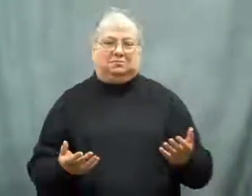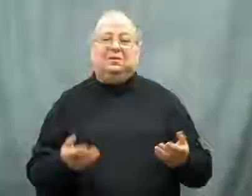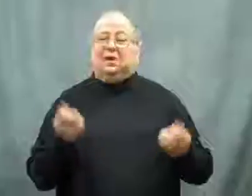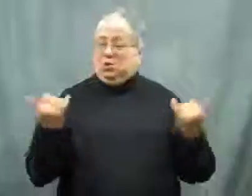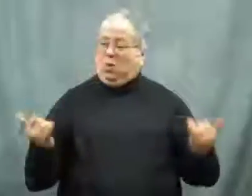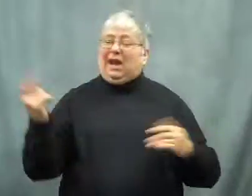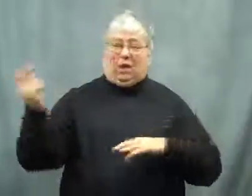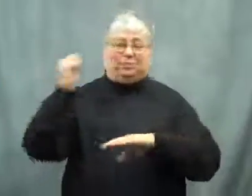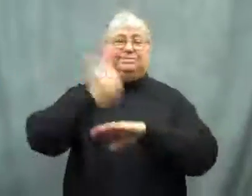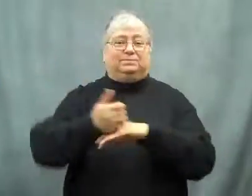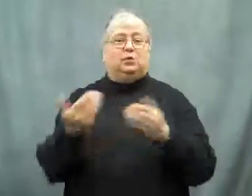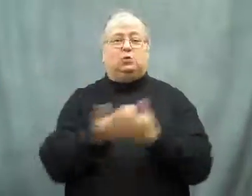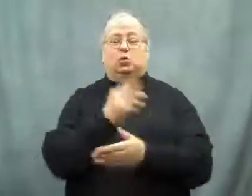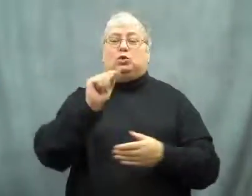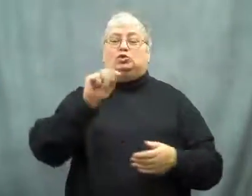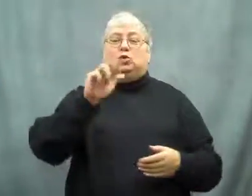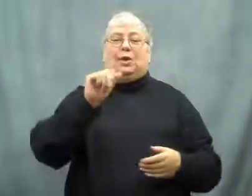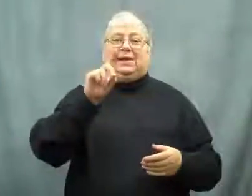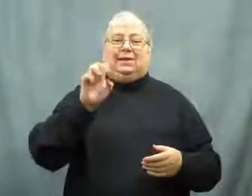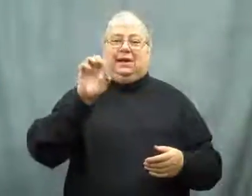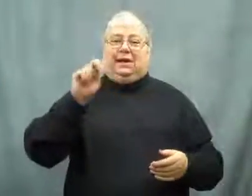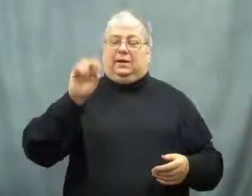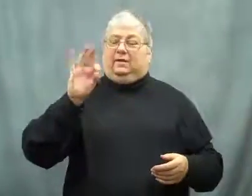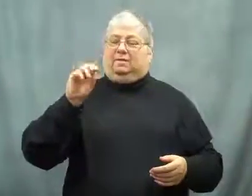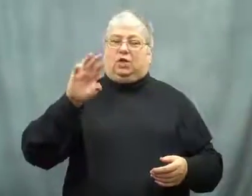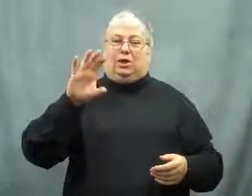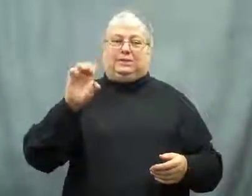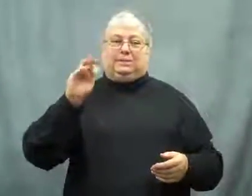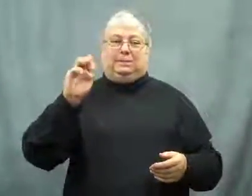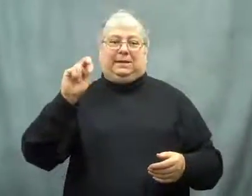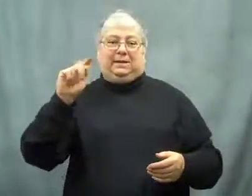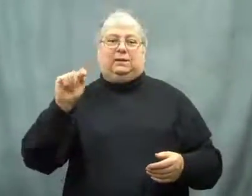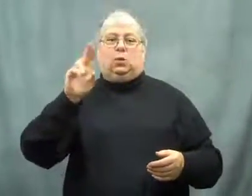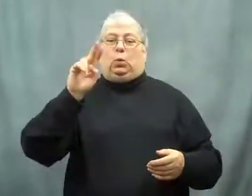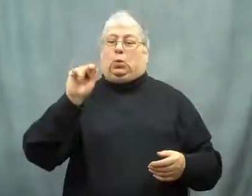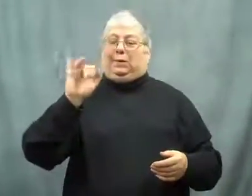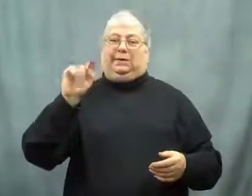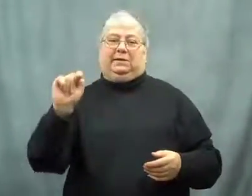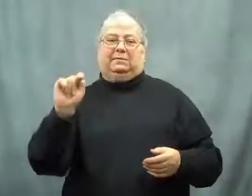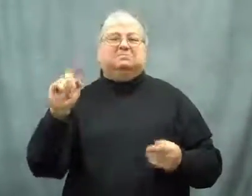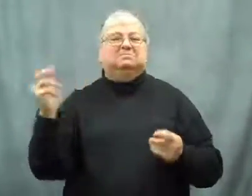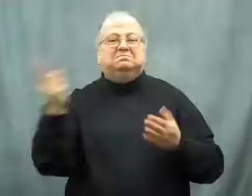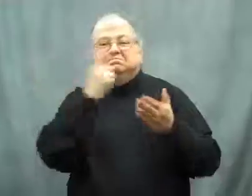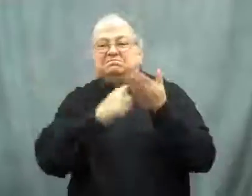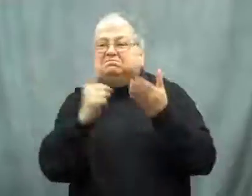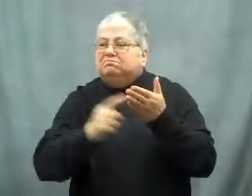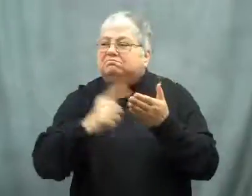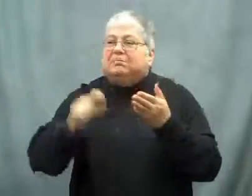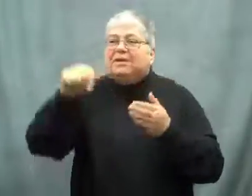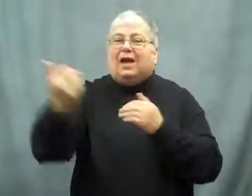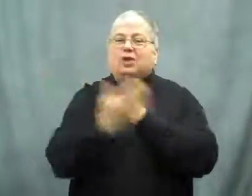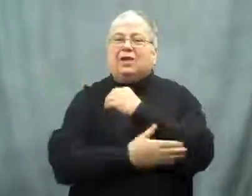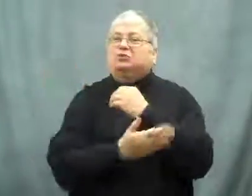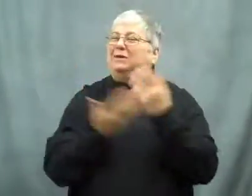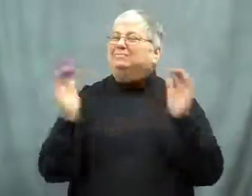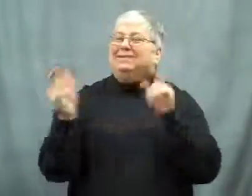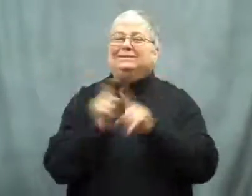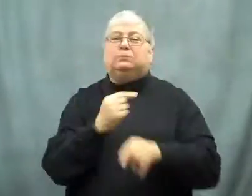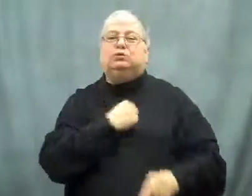He established a new Trade Enforcement Unit.